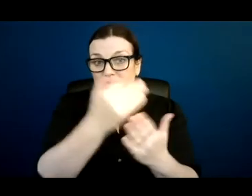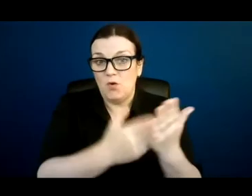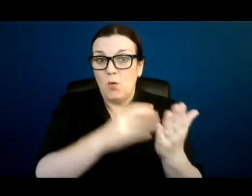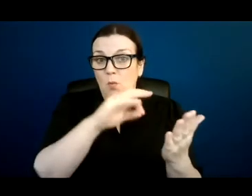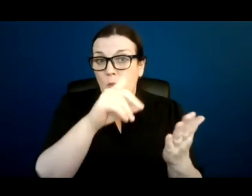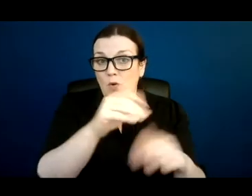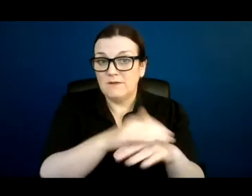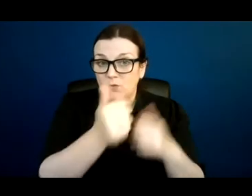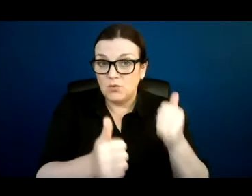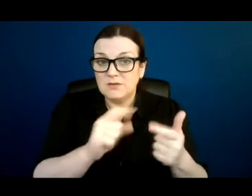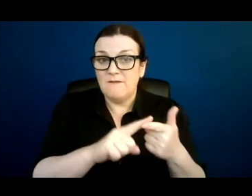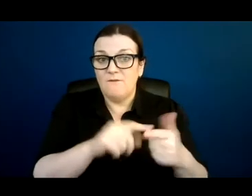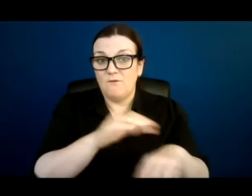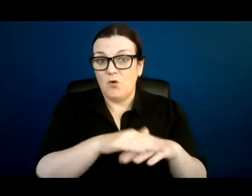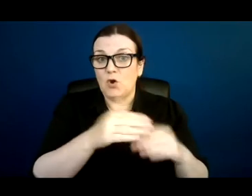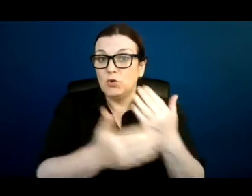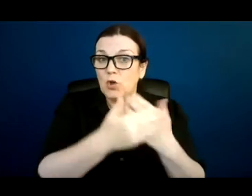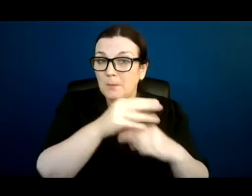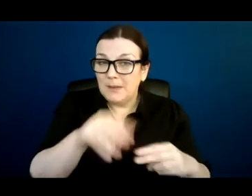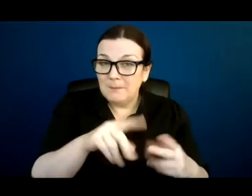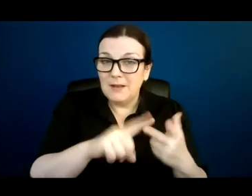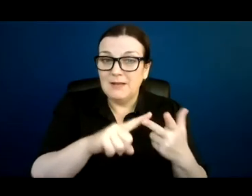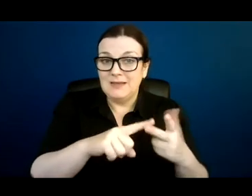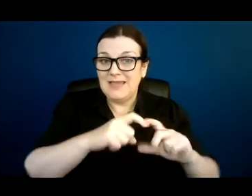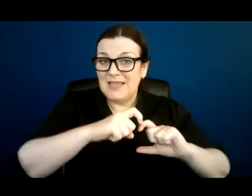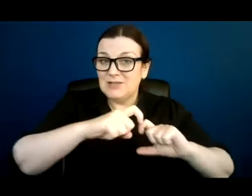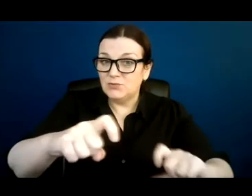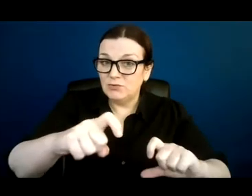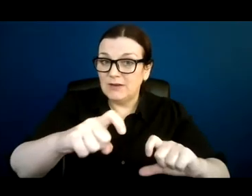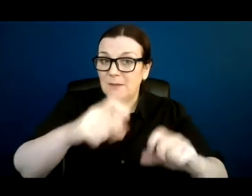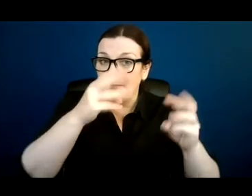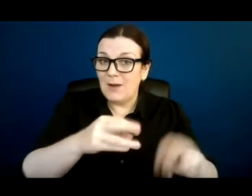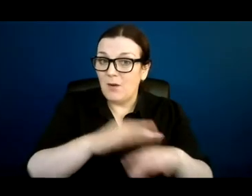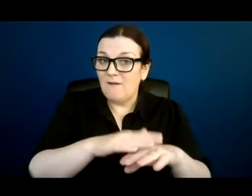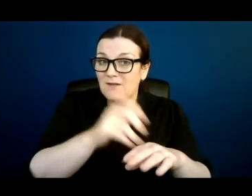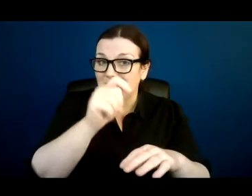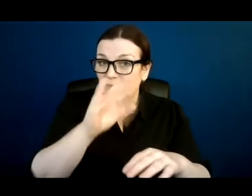of attorney alongside a separate court list for the discharge applications.